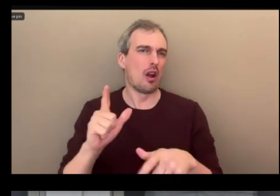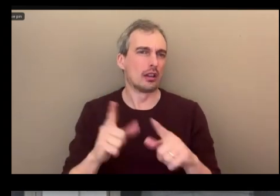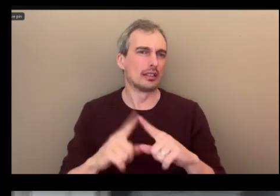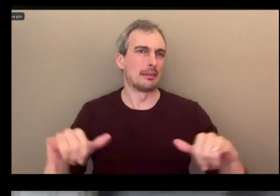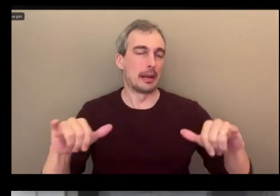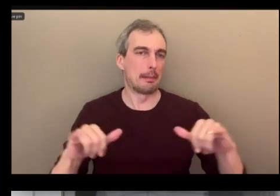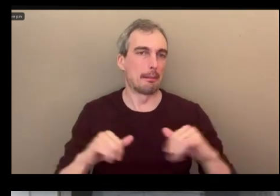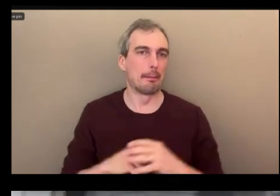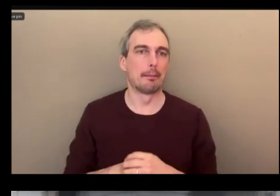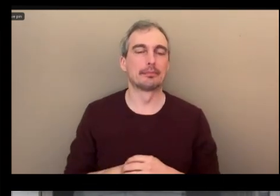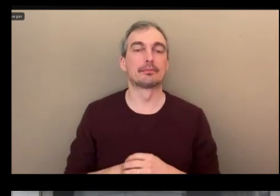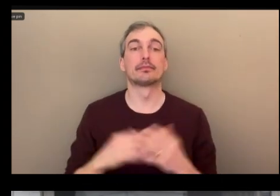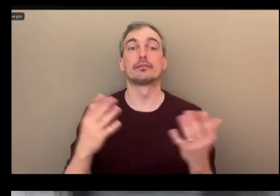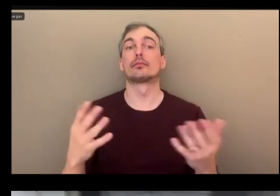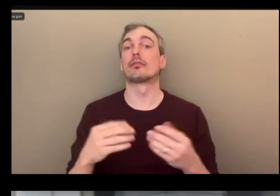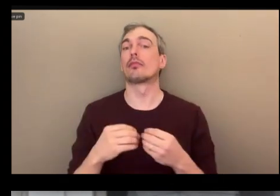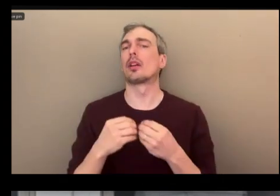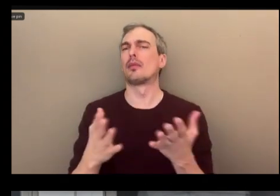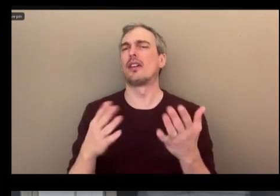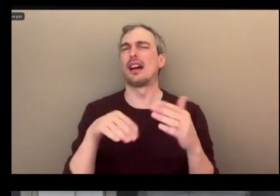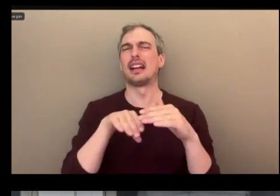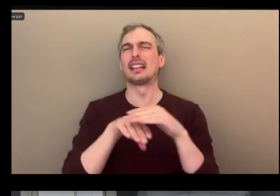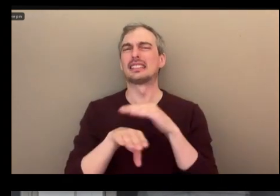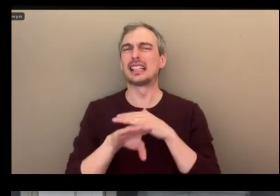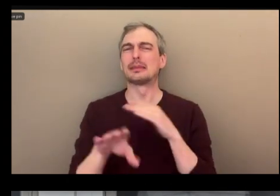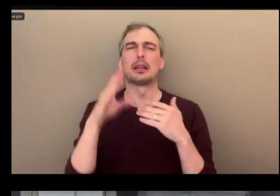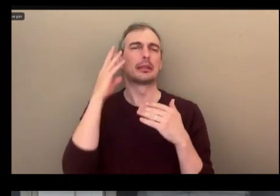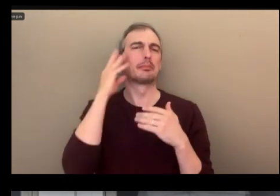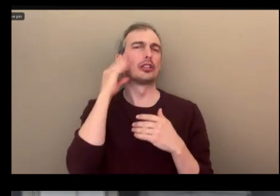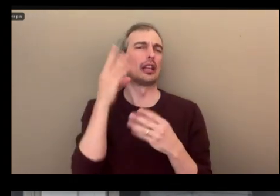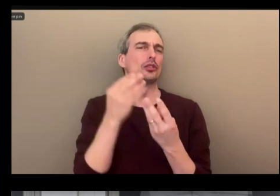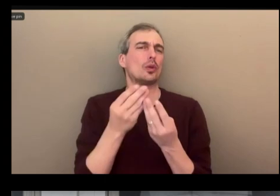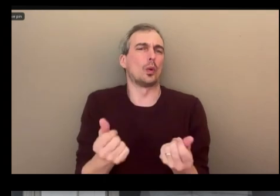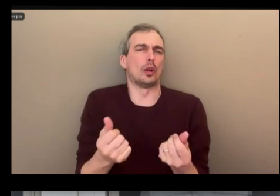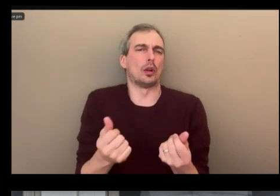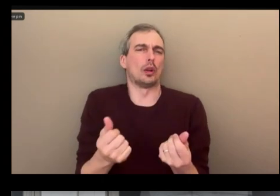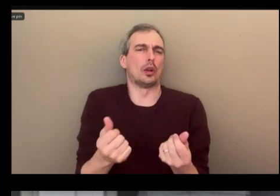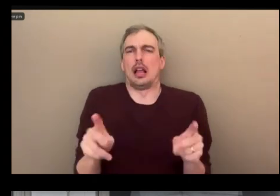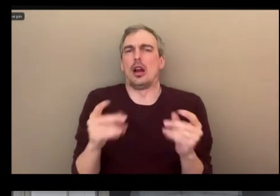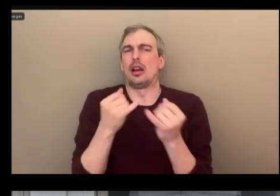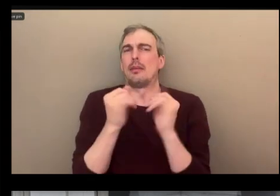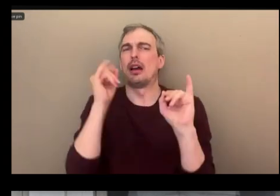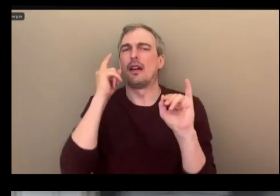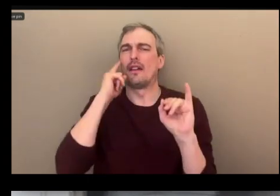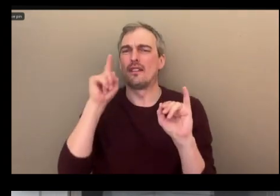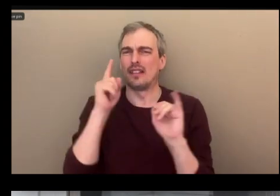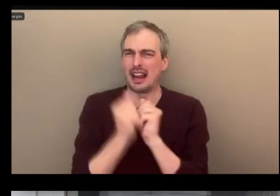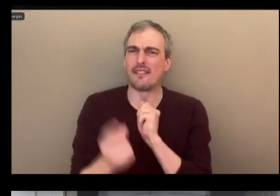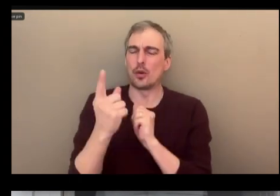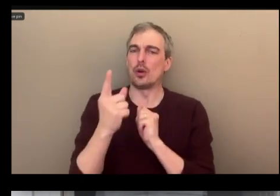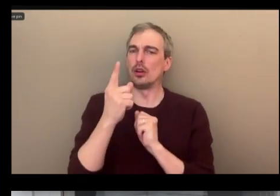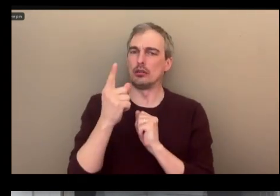and solutions that allow independence that everybody expects and deserves. I'll tie that back to the previous slide.